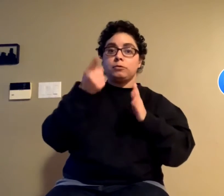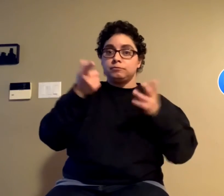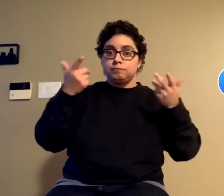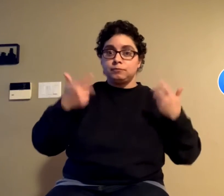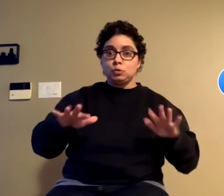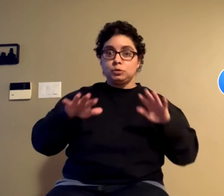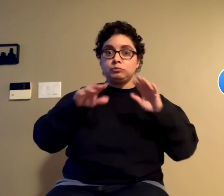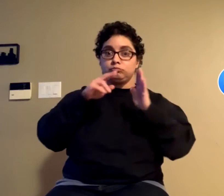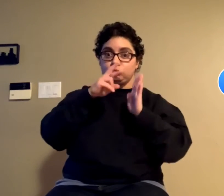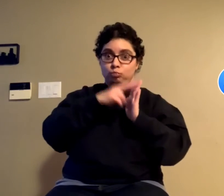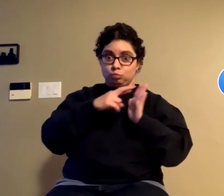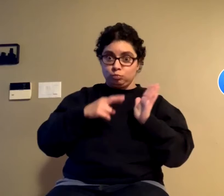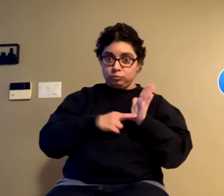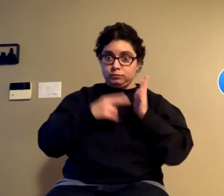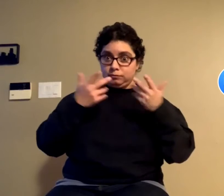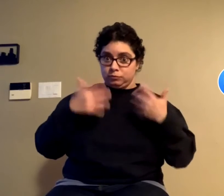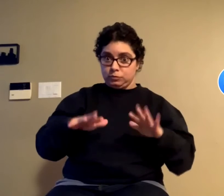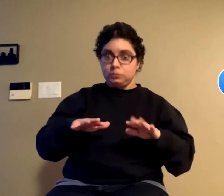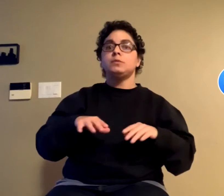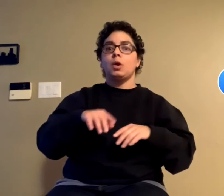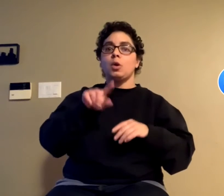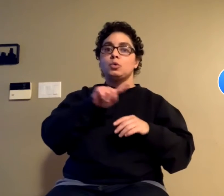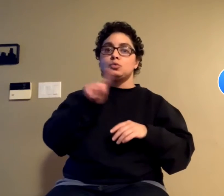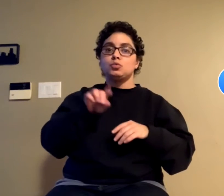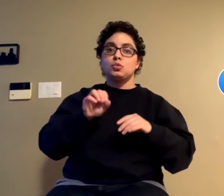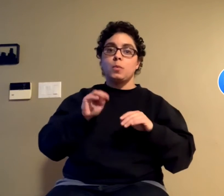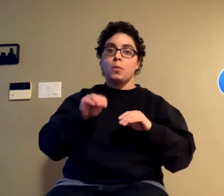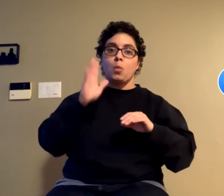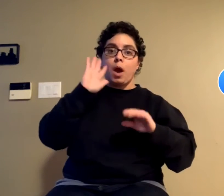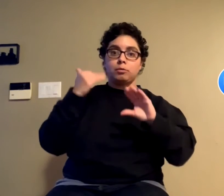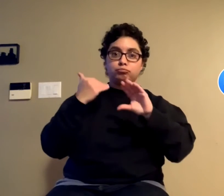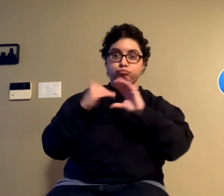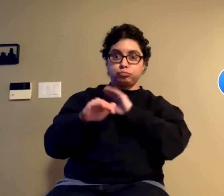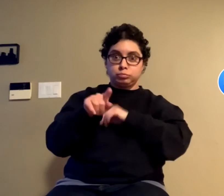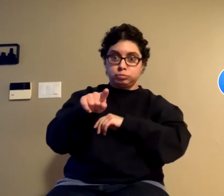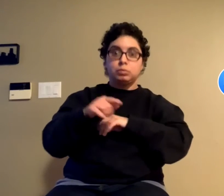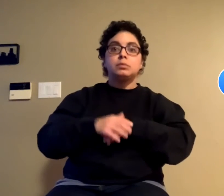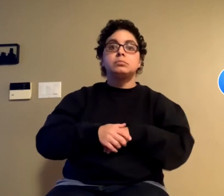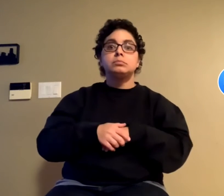After you have registered, you should get confirmation from Zoom.